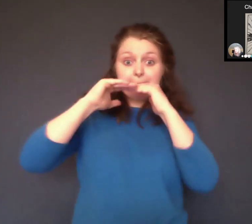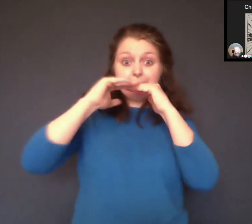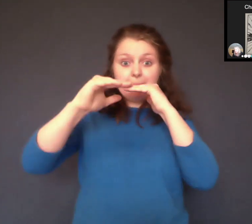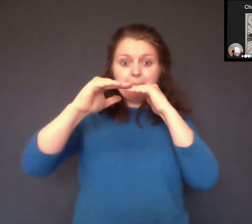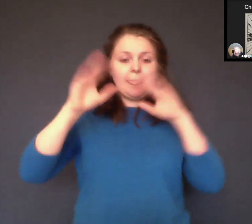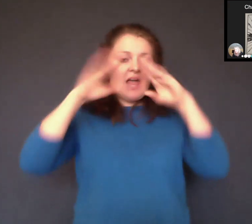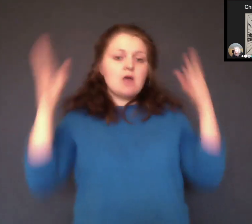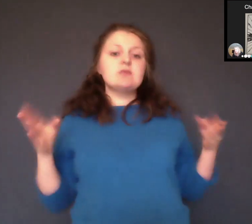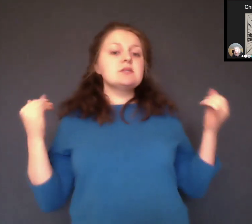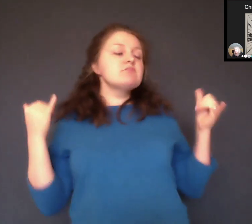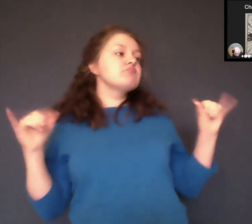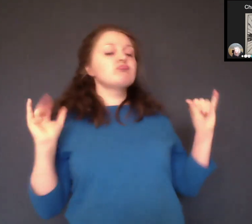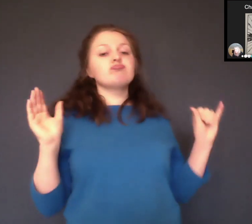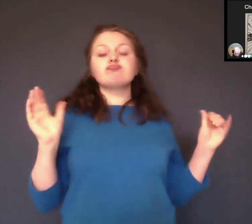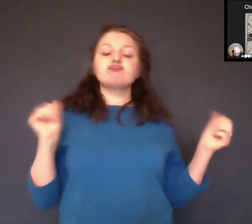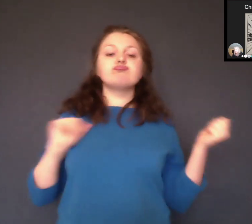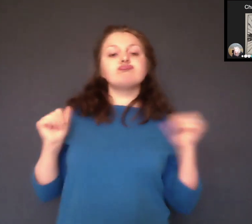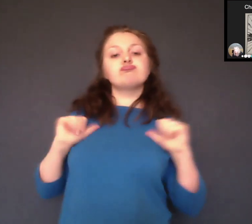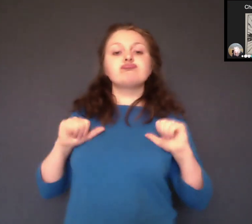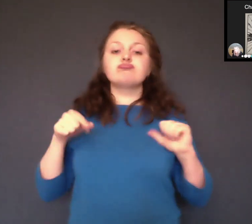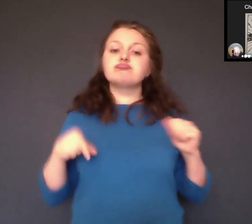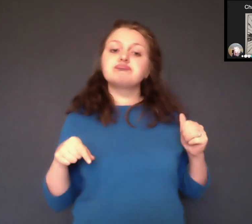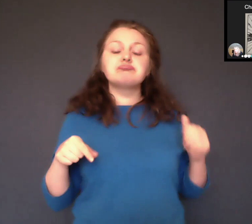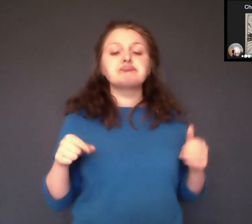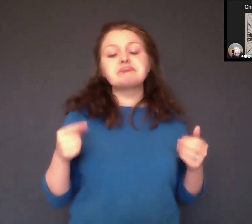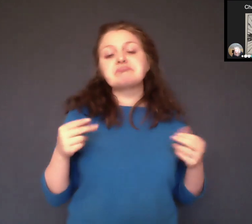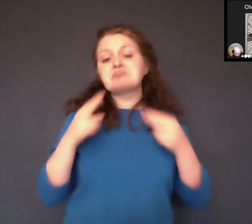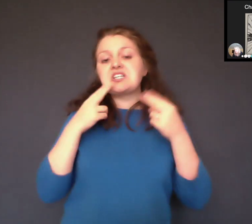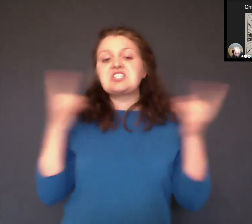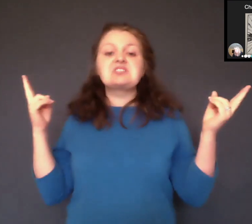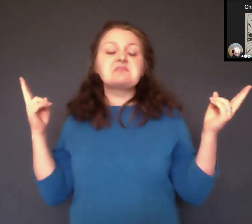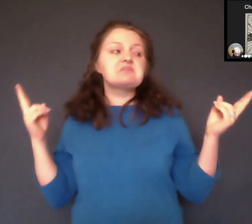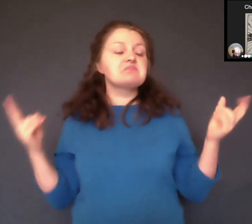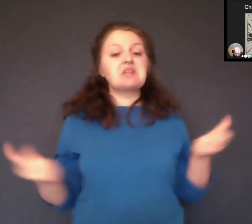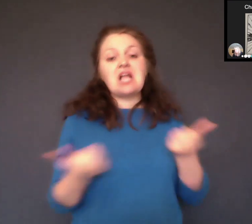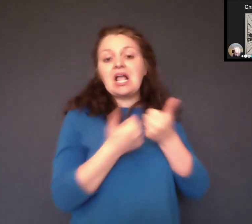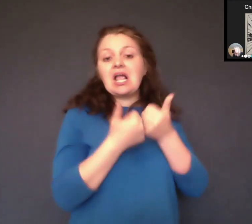that this was just another innocent game of hide and seek like the countless games it had seen